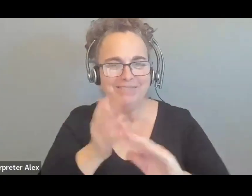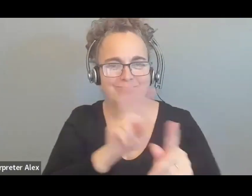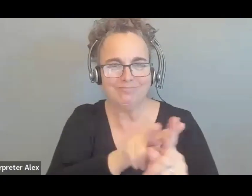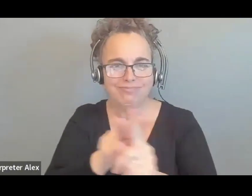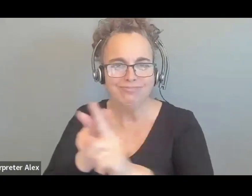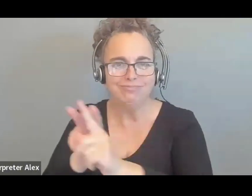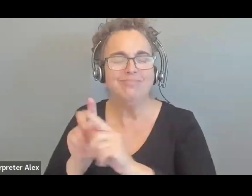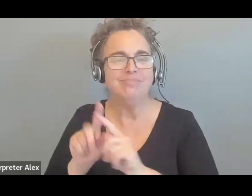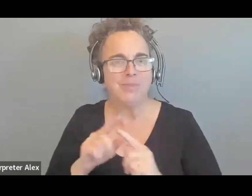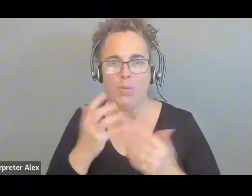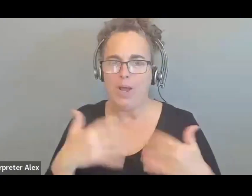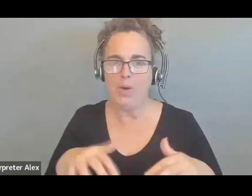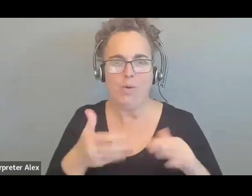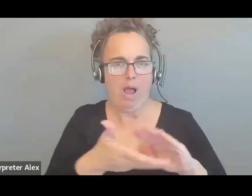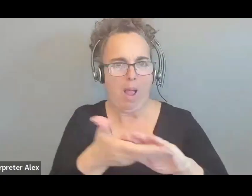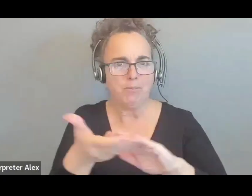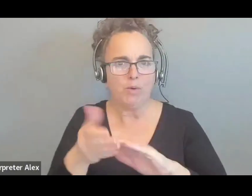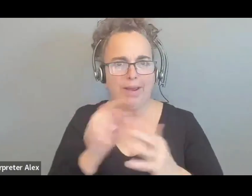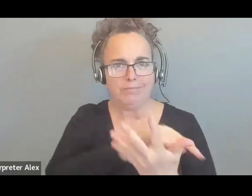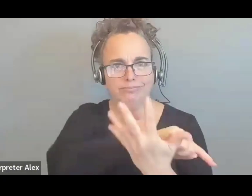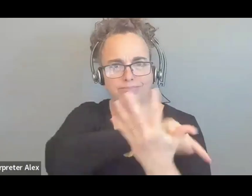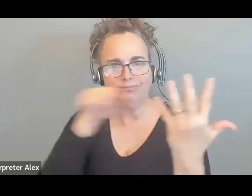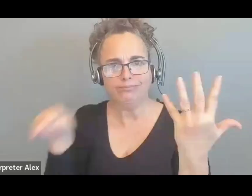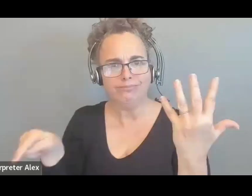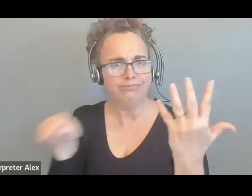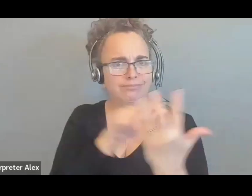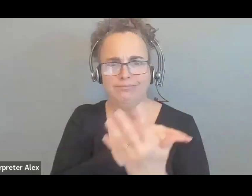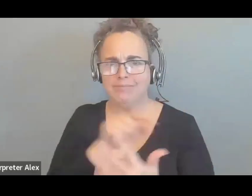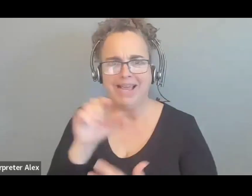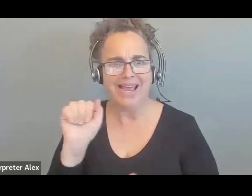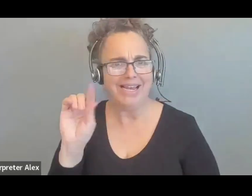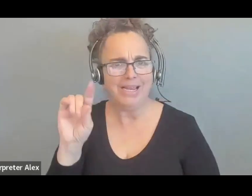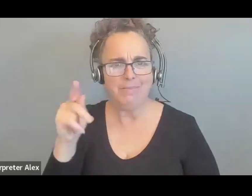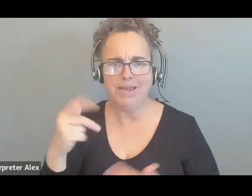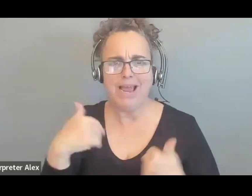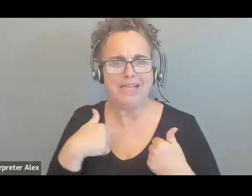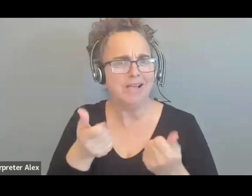And the complexity that comes with that. You know, ADP has hundreds of products and lots of services